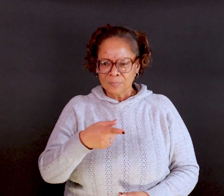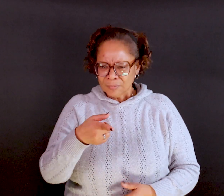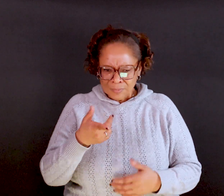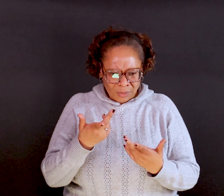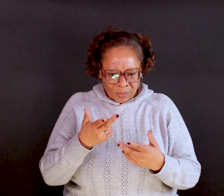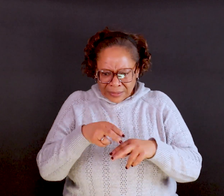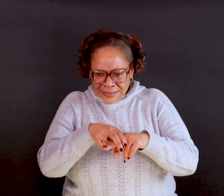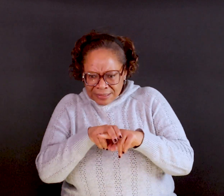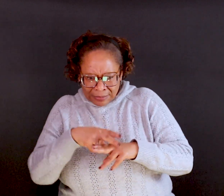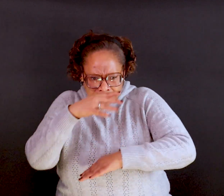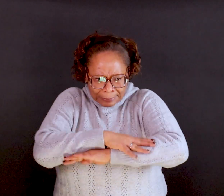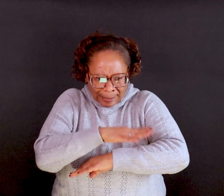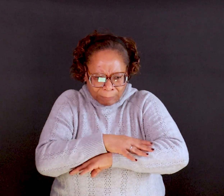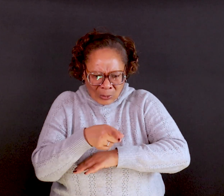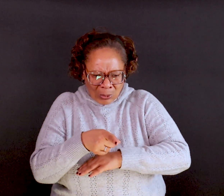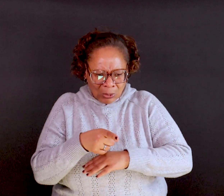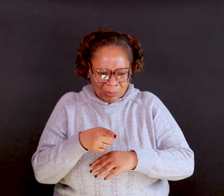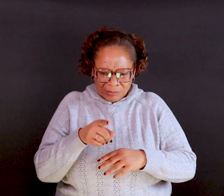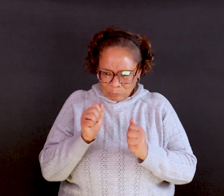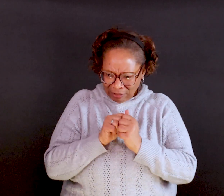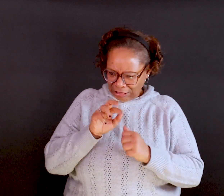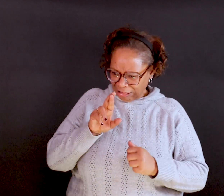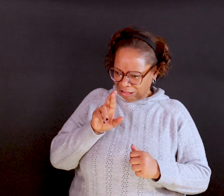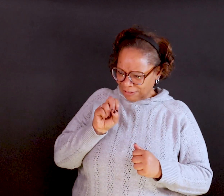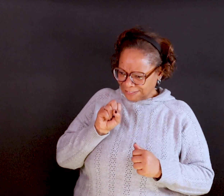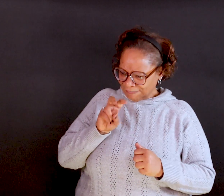Clean and disinfect commonly touched surfaces.